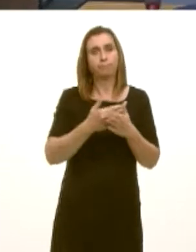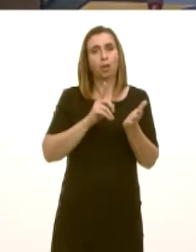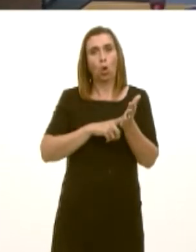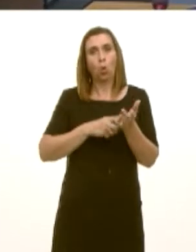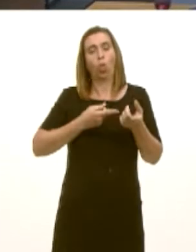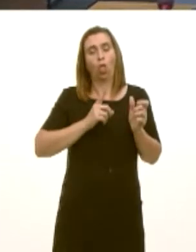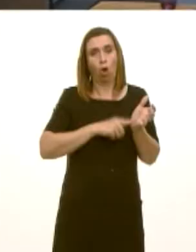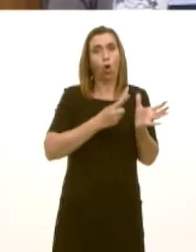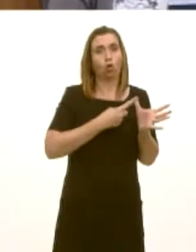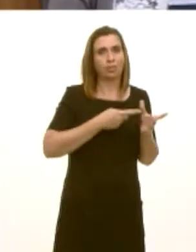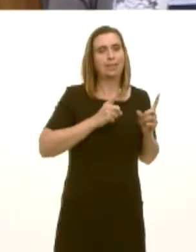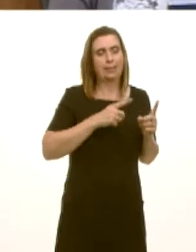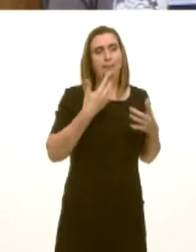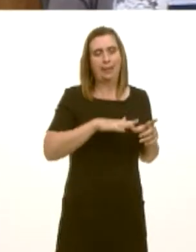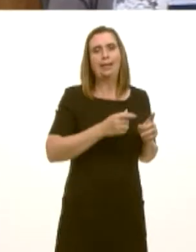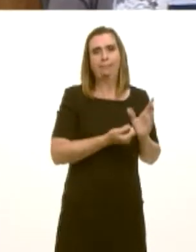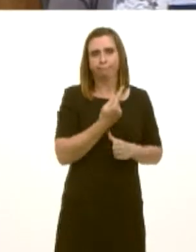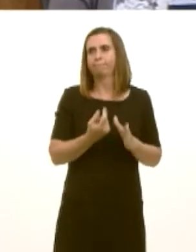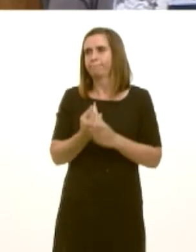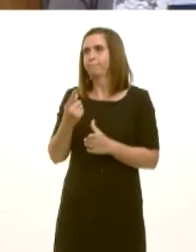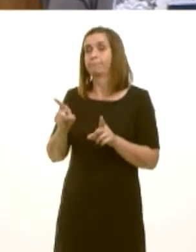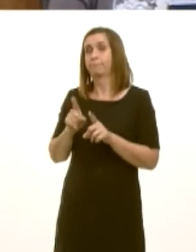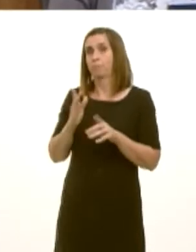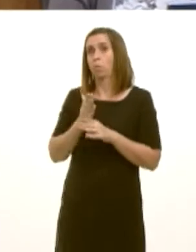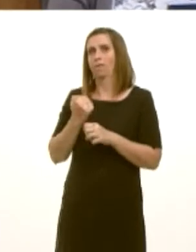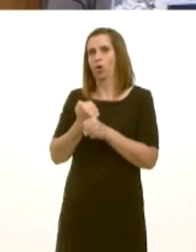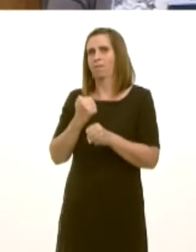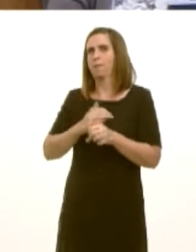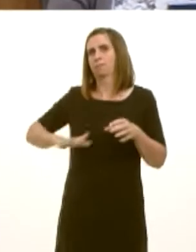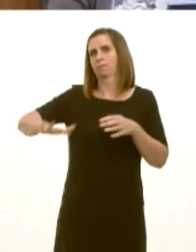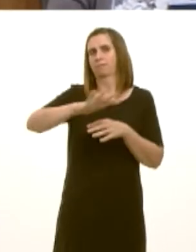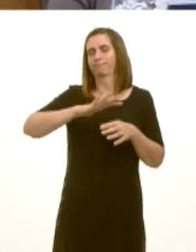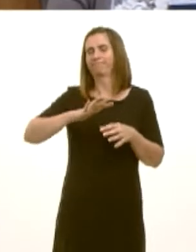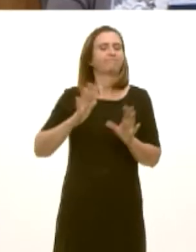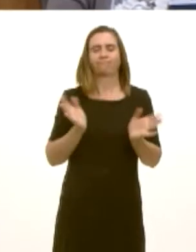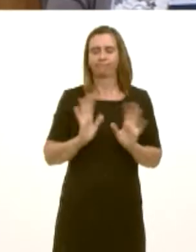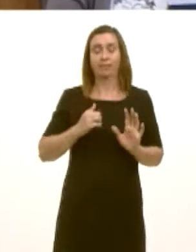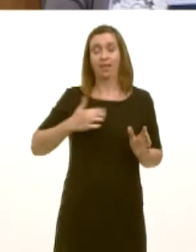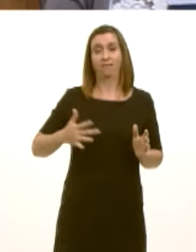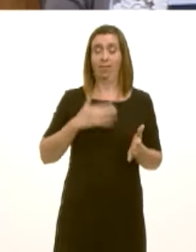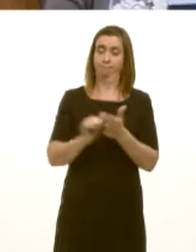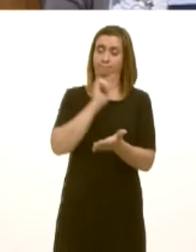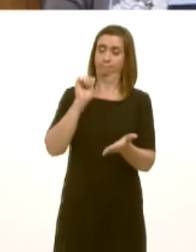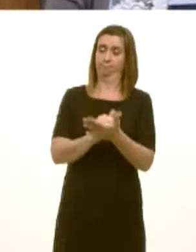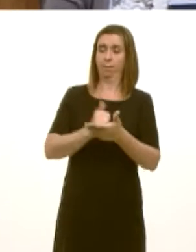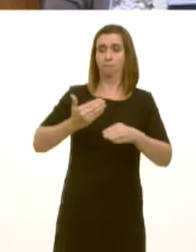Weíve seen it happen in other areas of the public sector. No, itís much better to have proper performance management so that people are held to account.